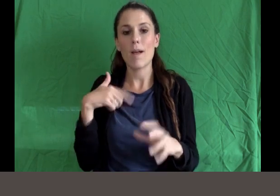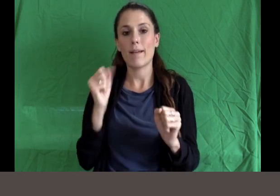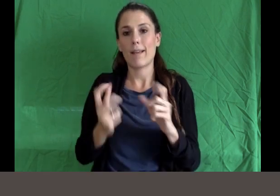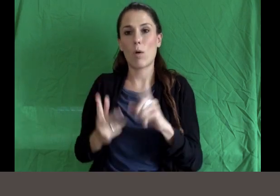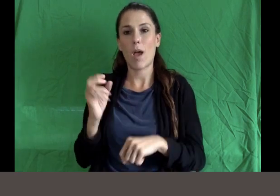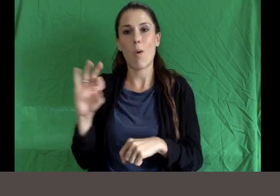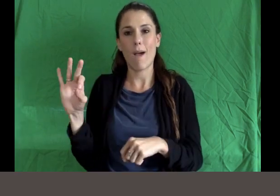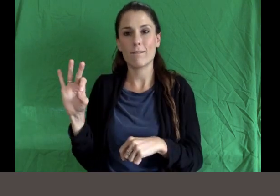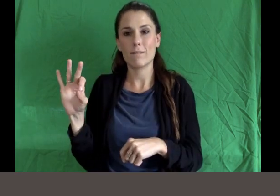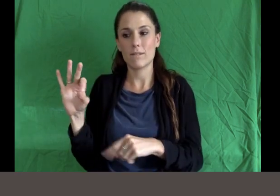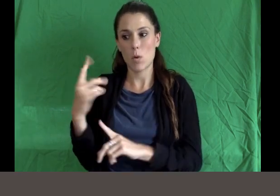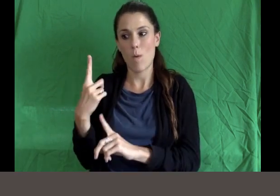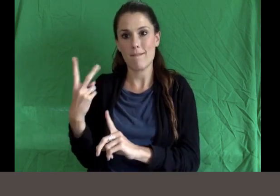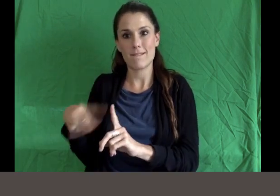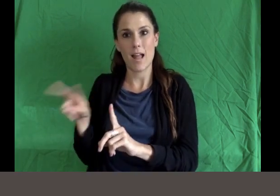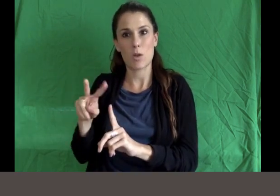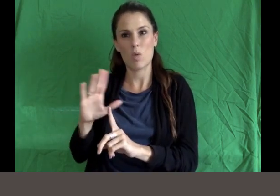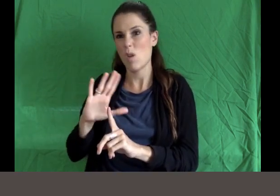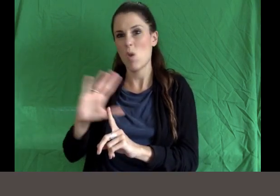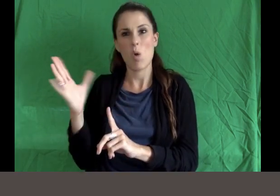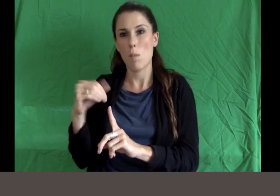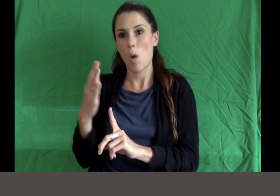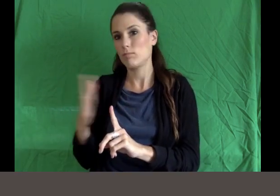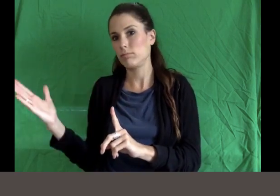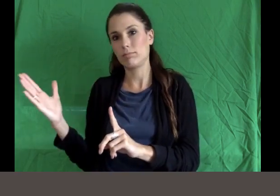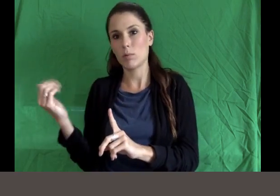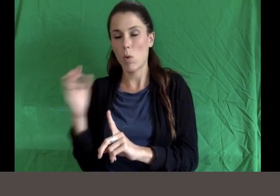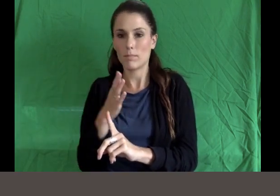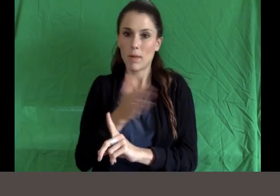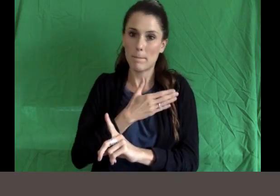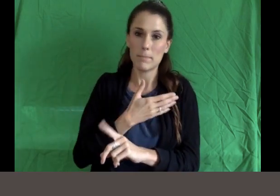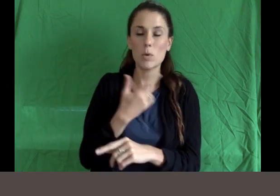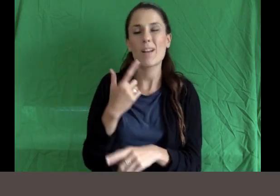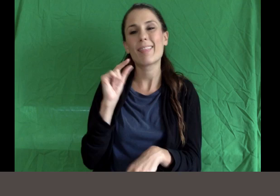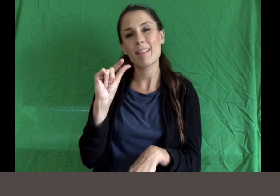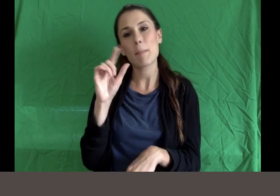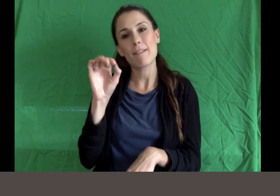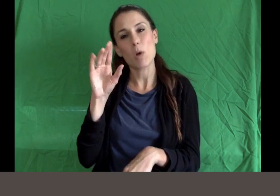given value so it just takes a little bit of code to figure out what's the current minimum value